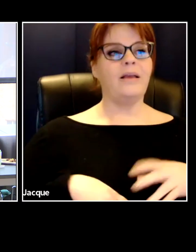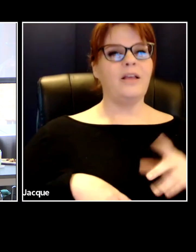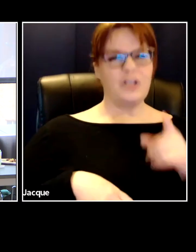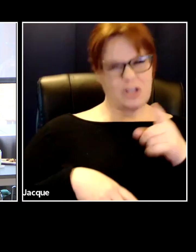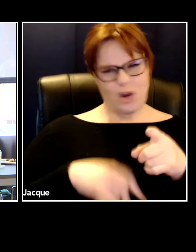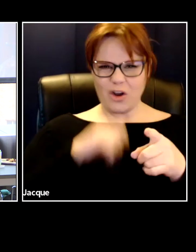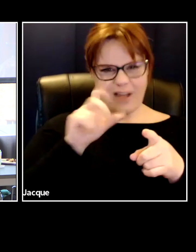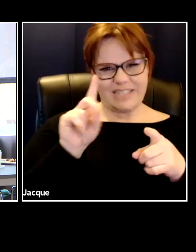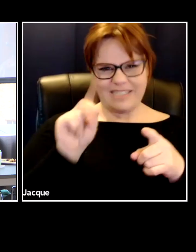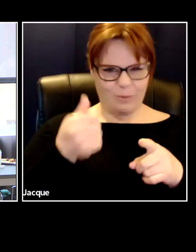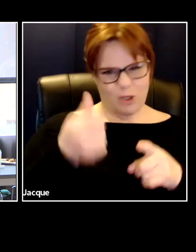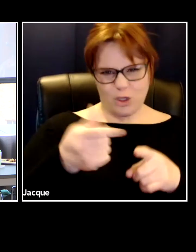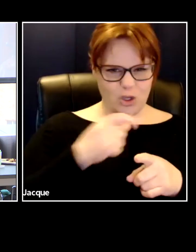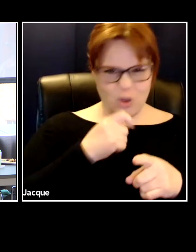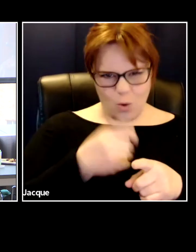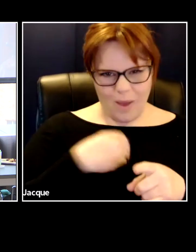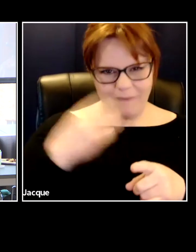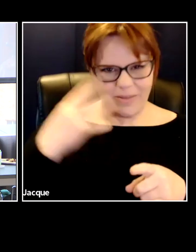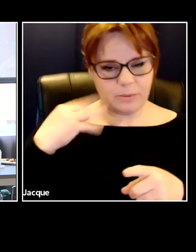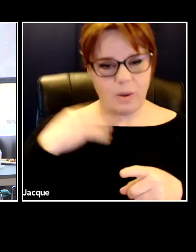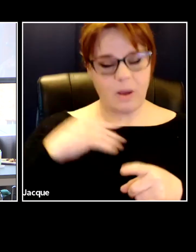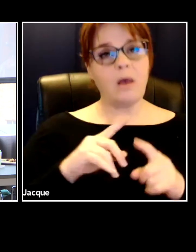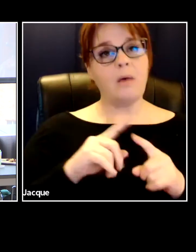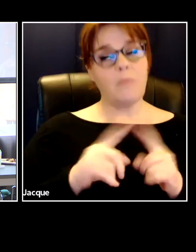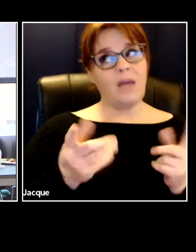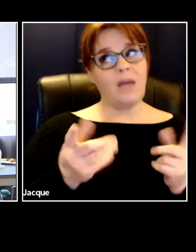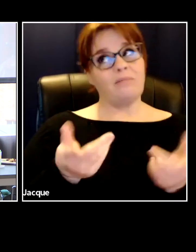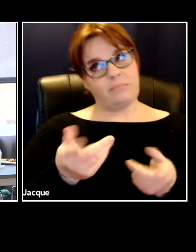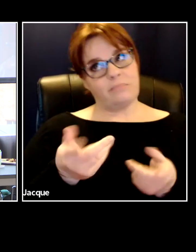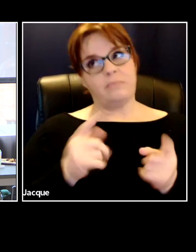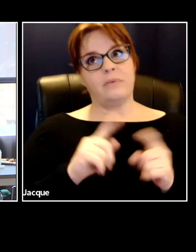yourself you don't have that experience but you know being a parent and you know in a family unit